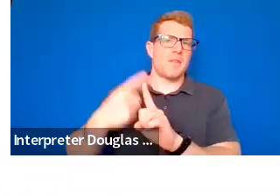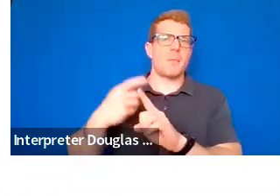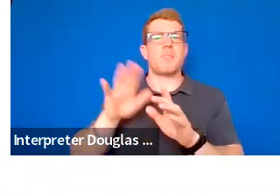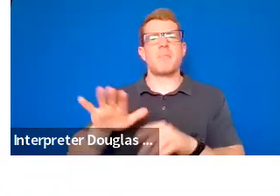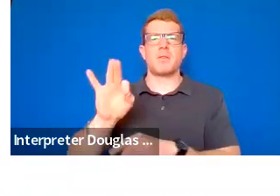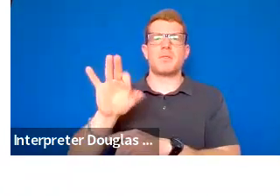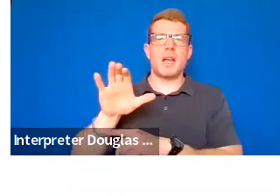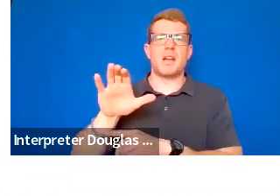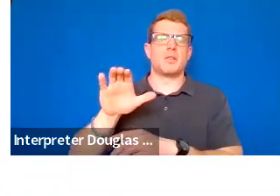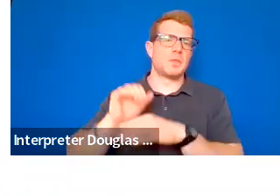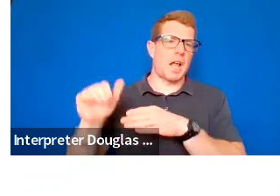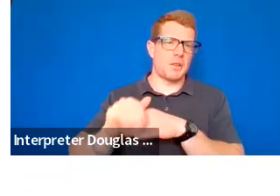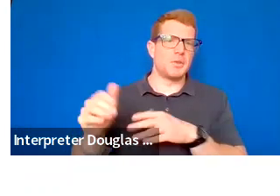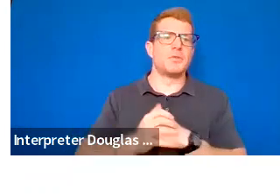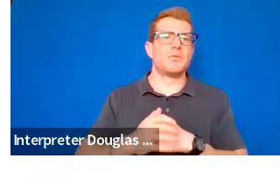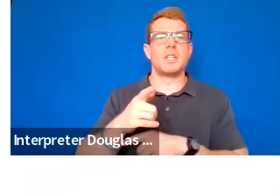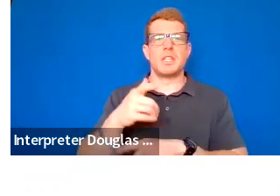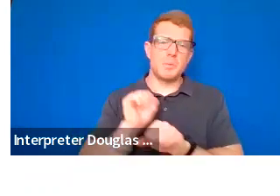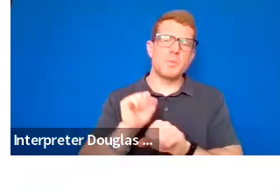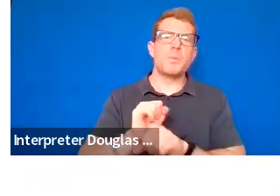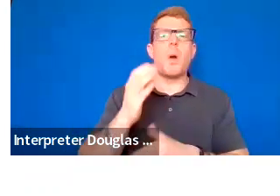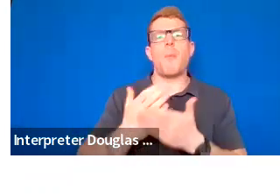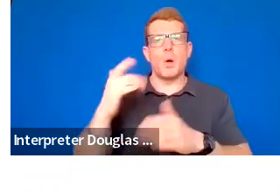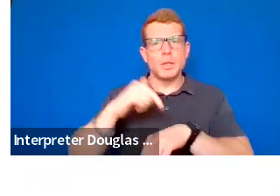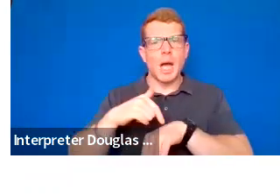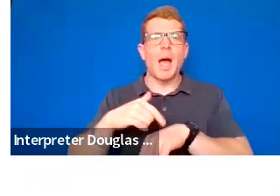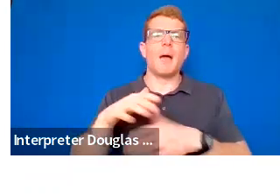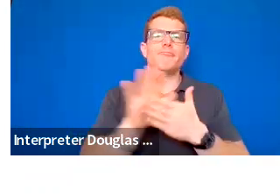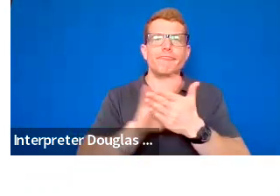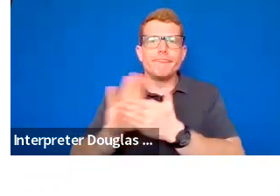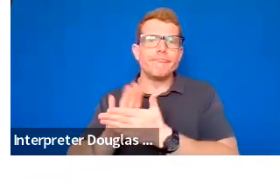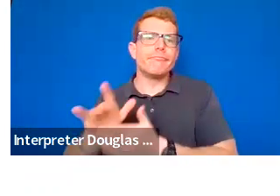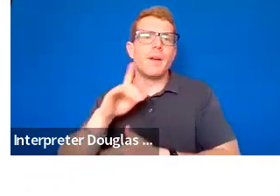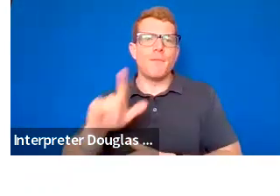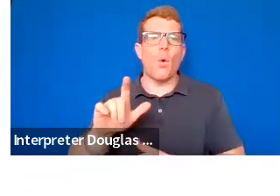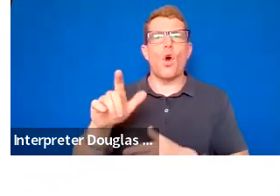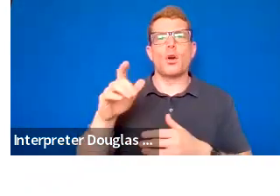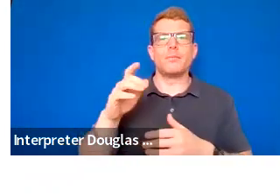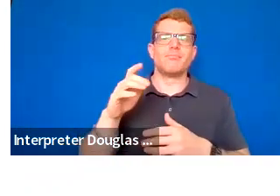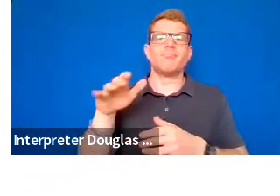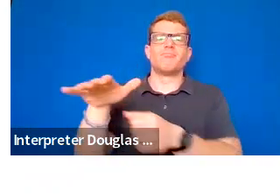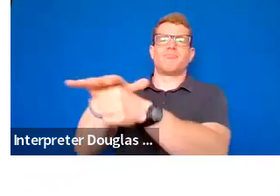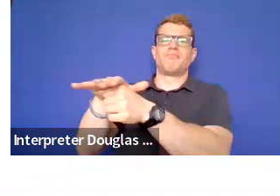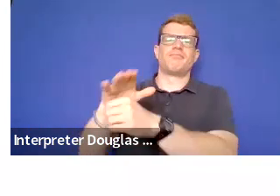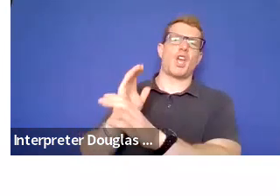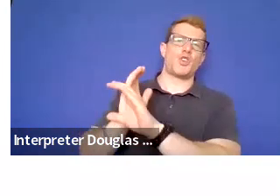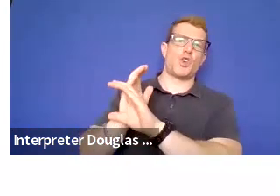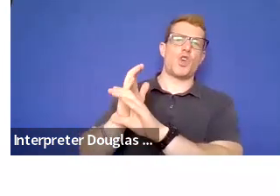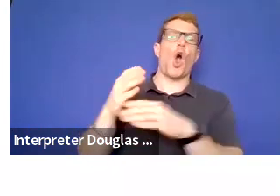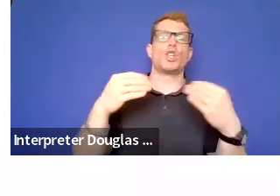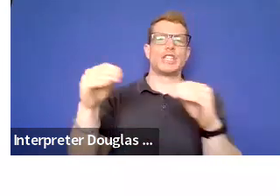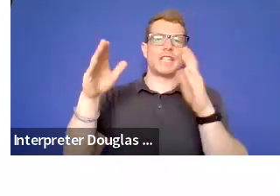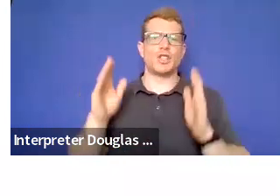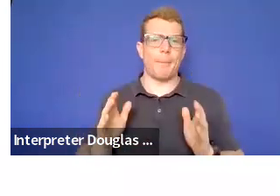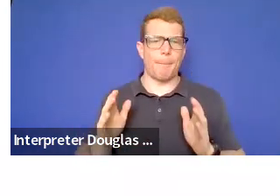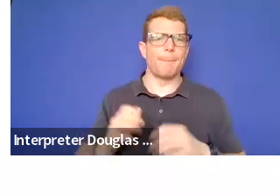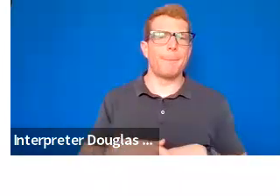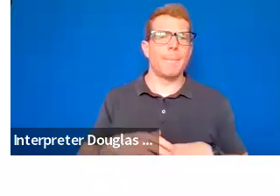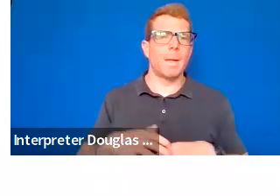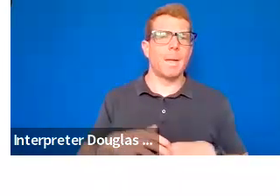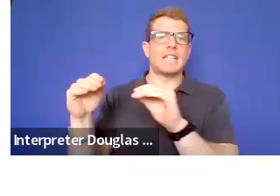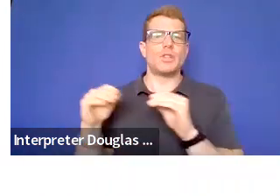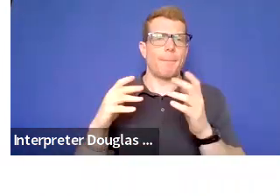Is there a need for below the trial or period? amount of $755 for $750 at the time today?